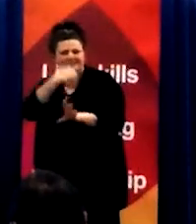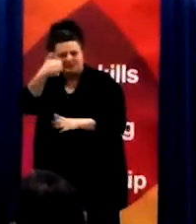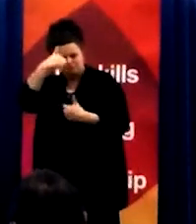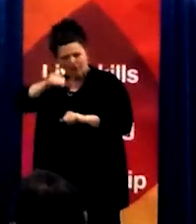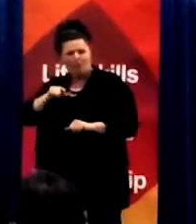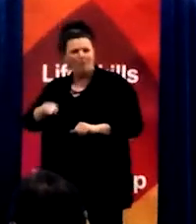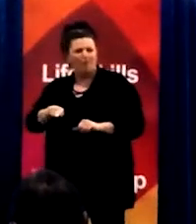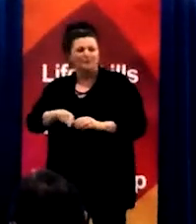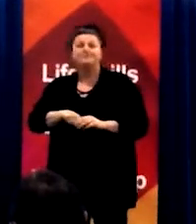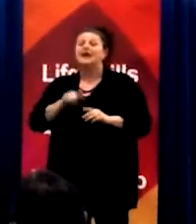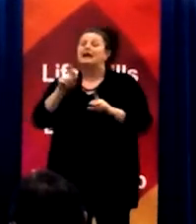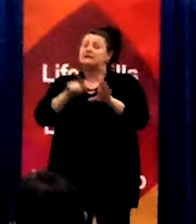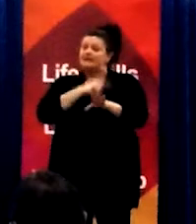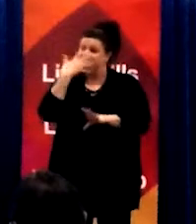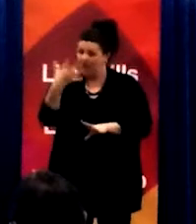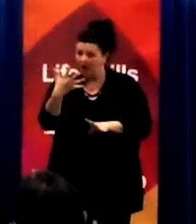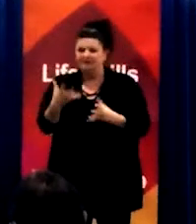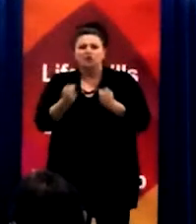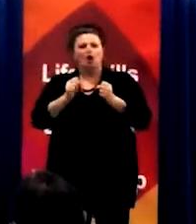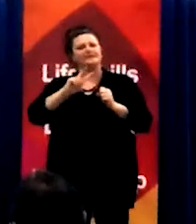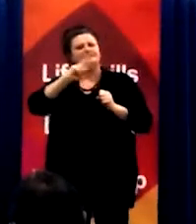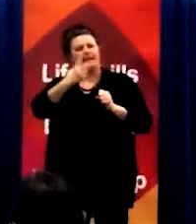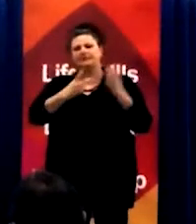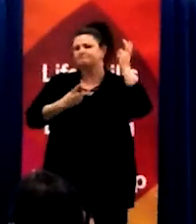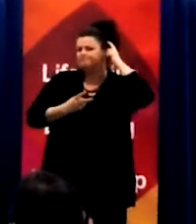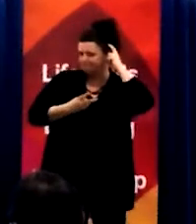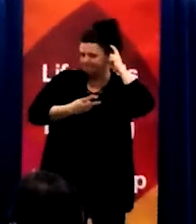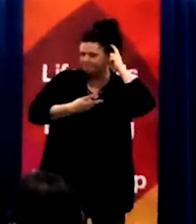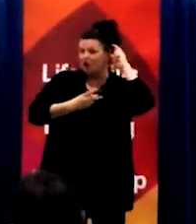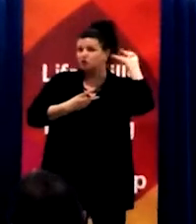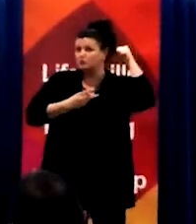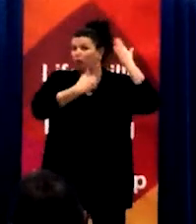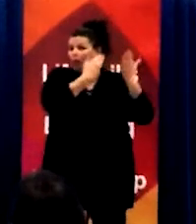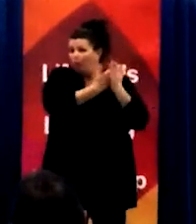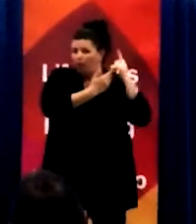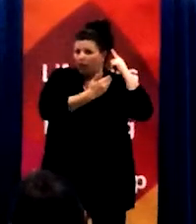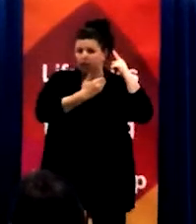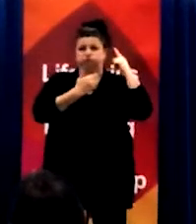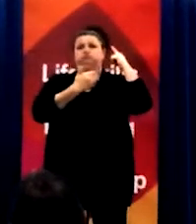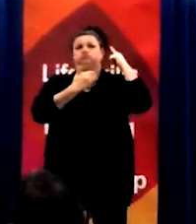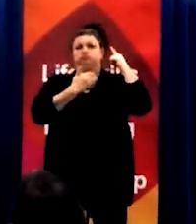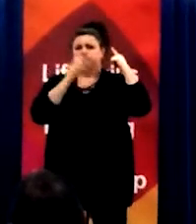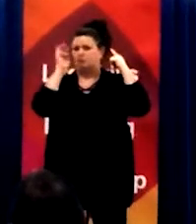In Year 5 I got my second implant, and when I switched it on it made really weird noises,